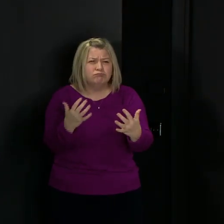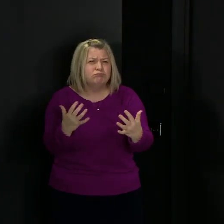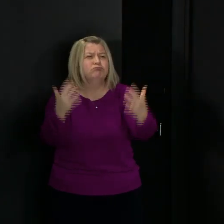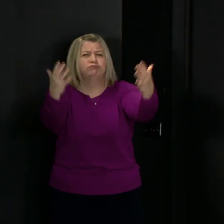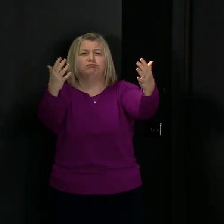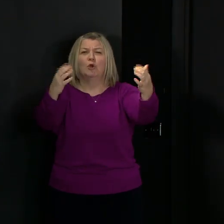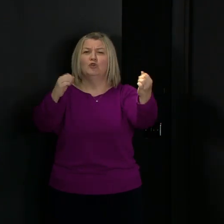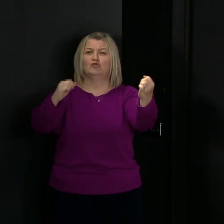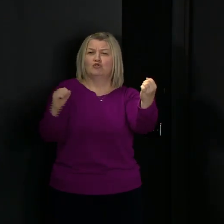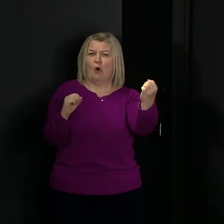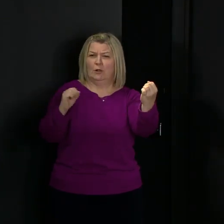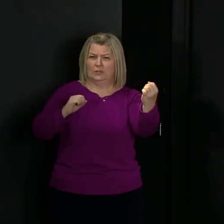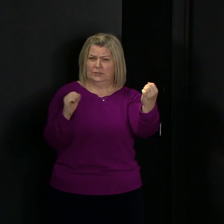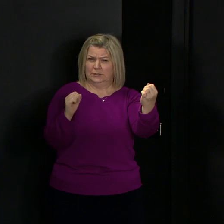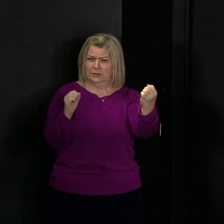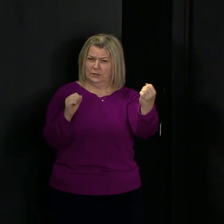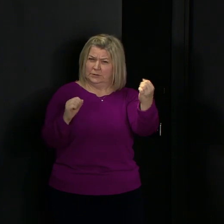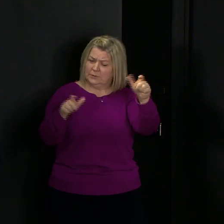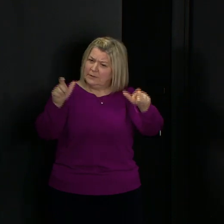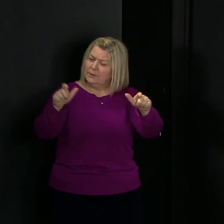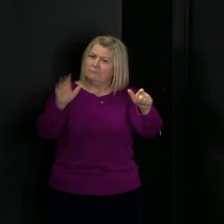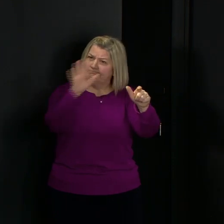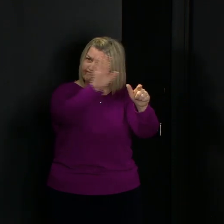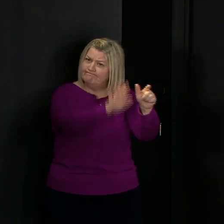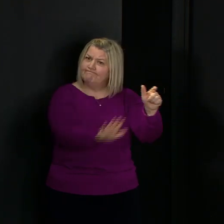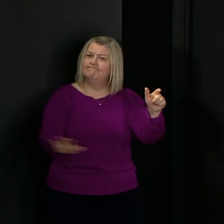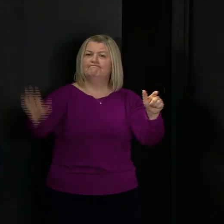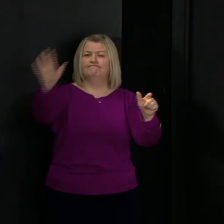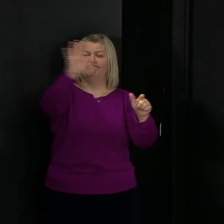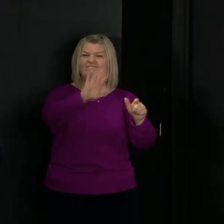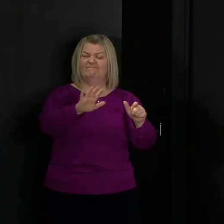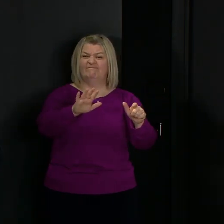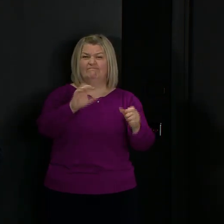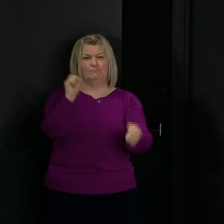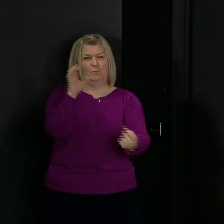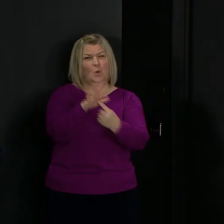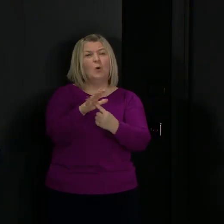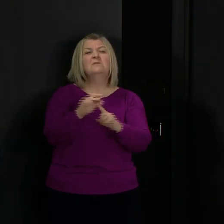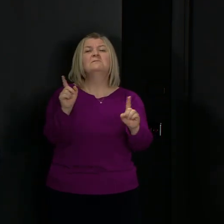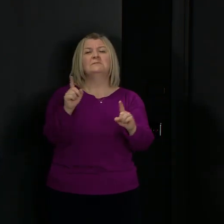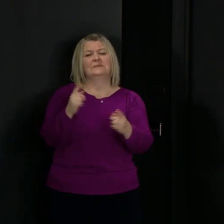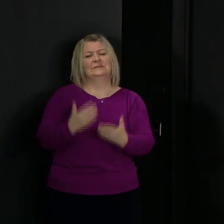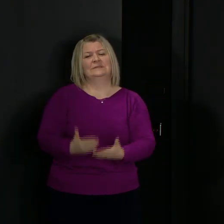plays its part in making sure that we save lives, and we can do that very, very simply